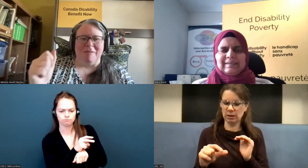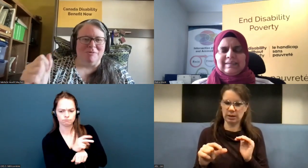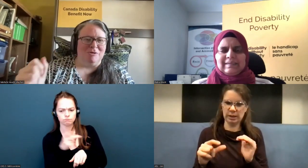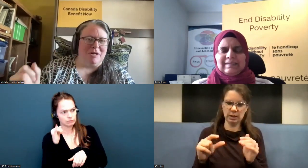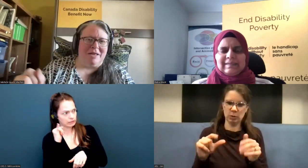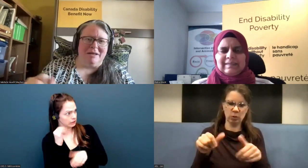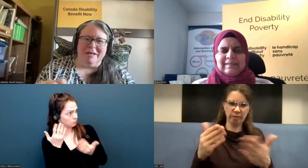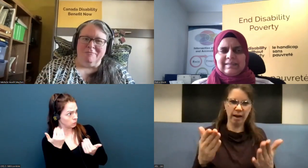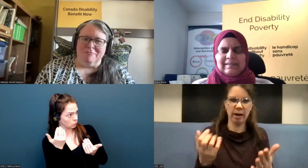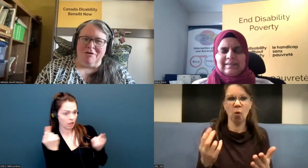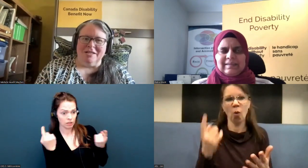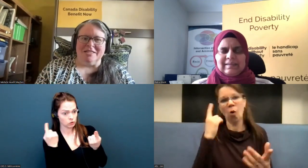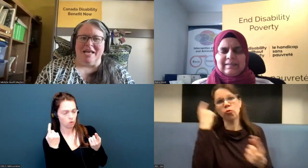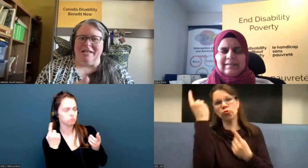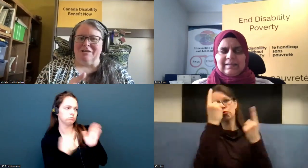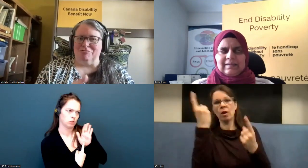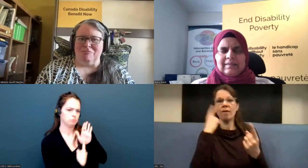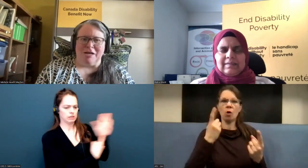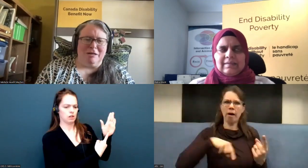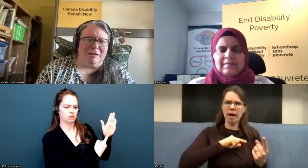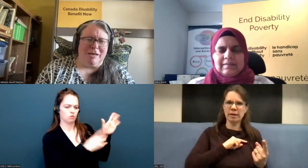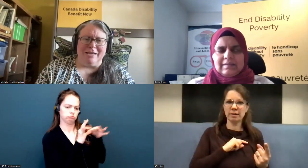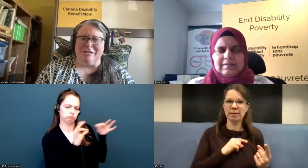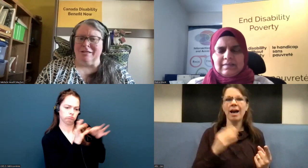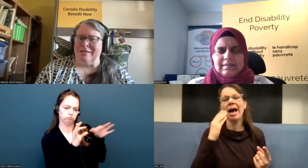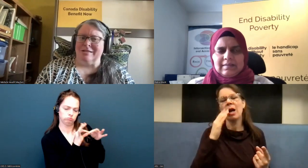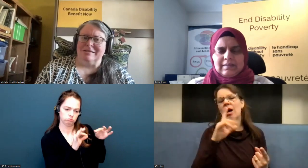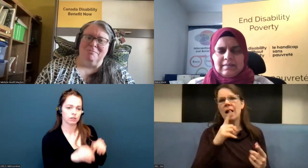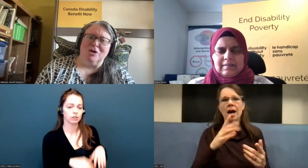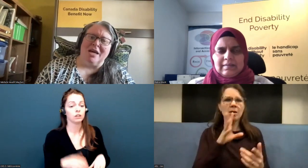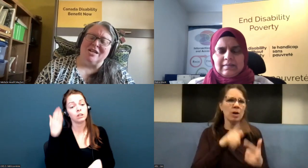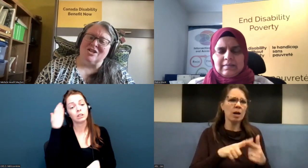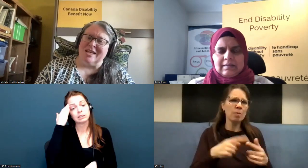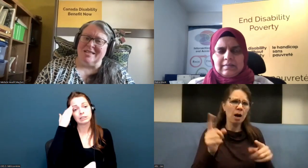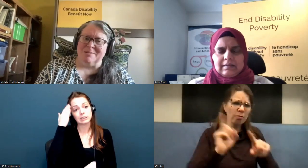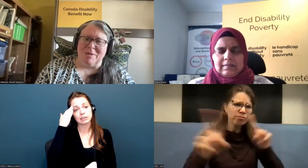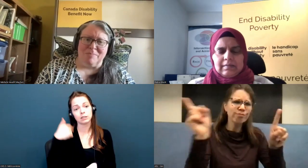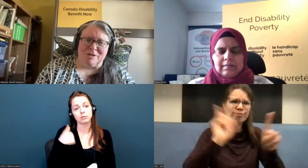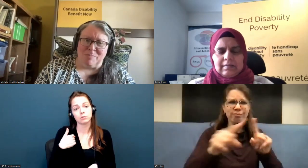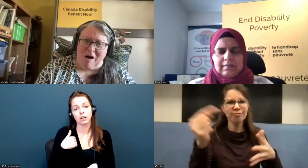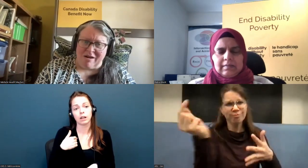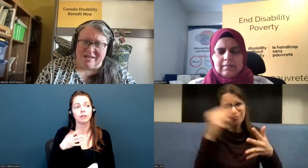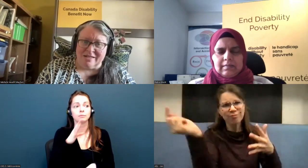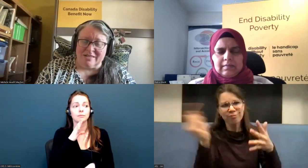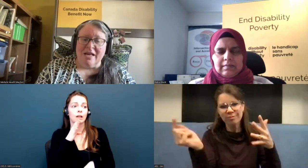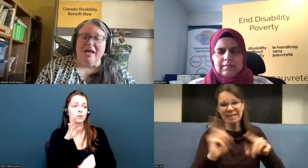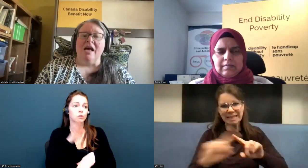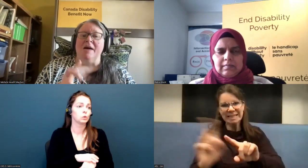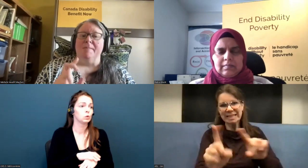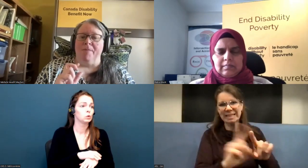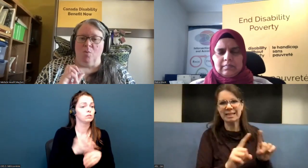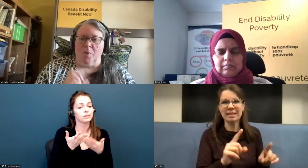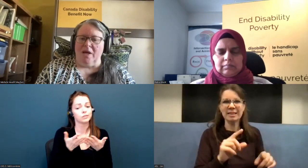I'M TALKING ROYAL ASSENT, REGULATIONS, MANY ACTUALLY INTO PEOPLE'S POCKETS, BUT WE ARE